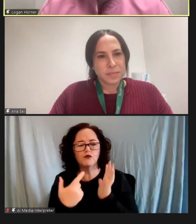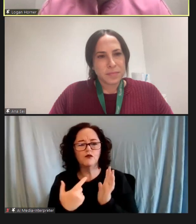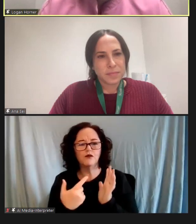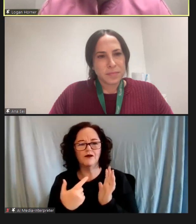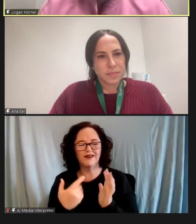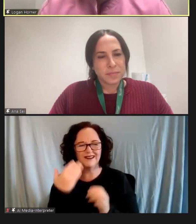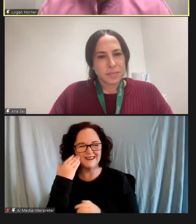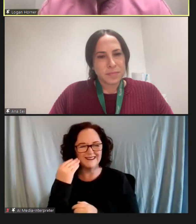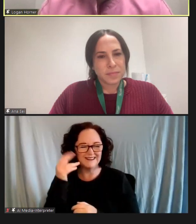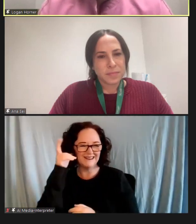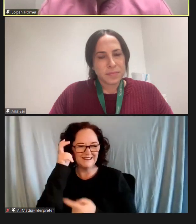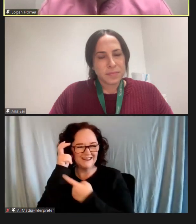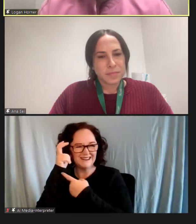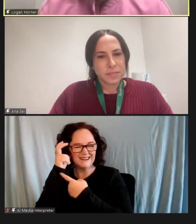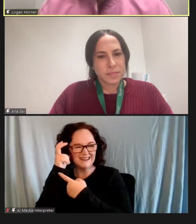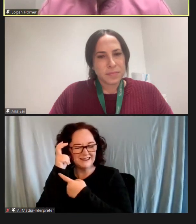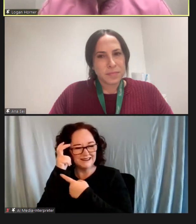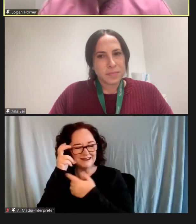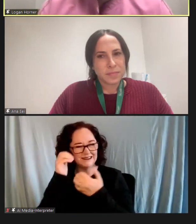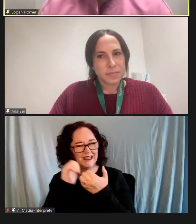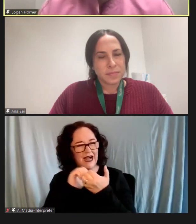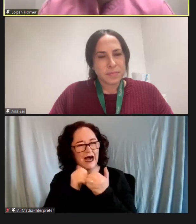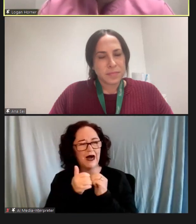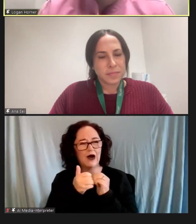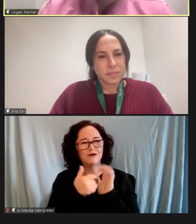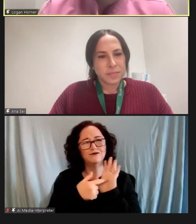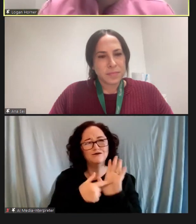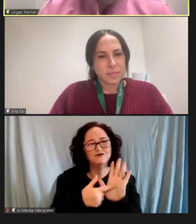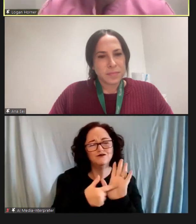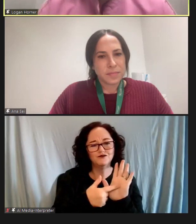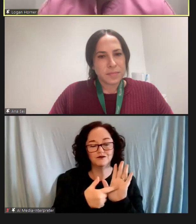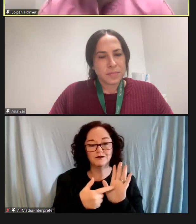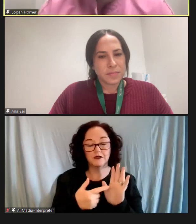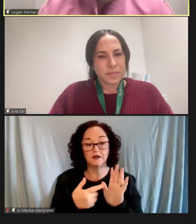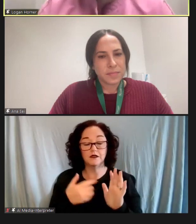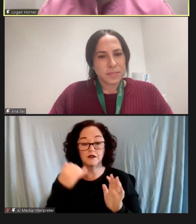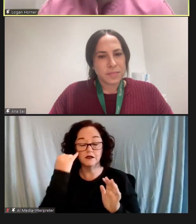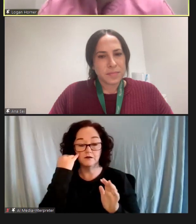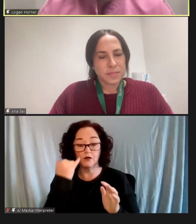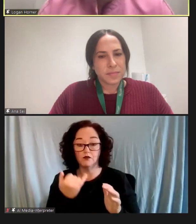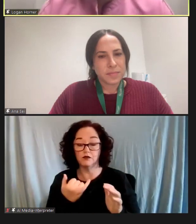um as you're just with a child who is